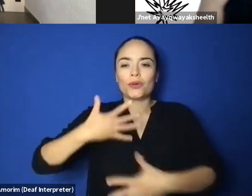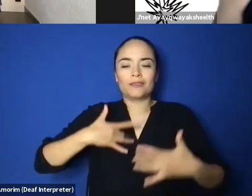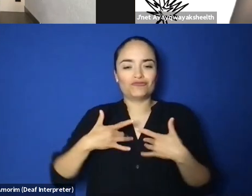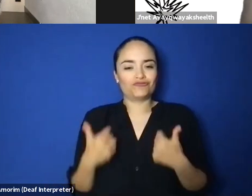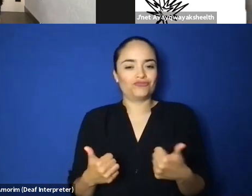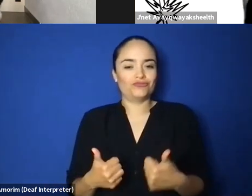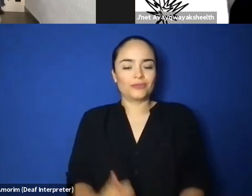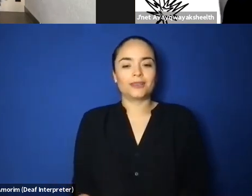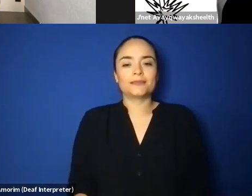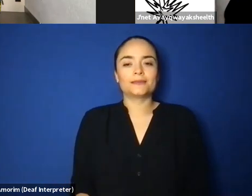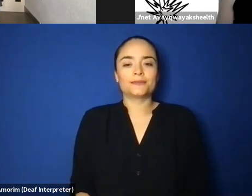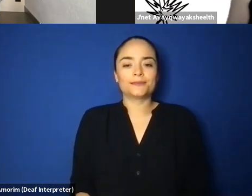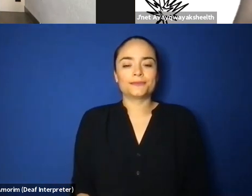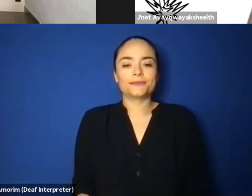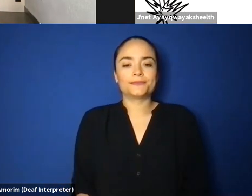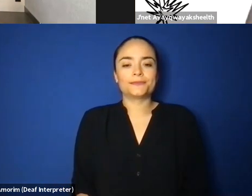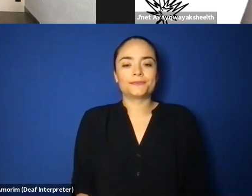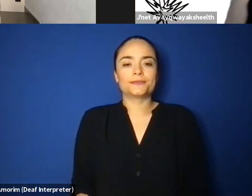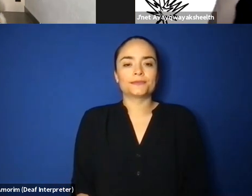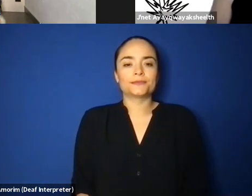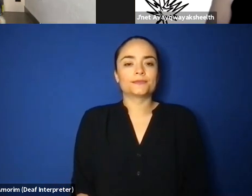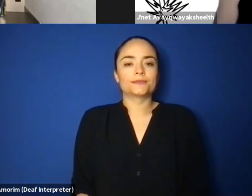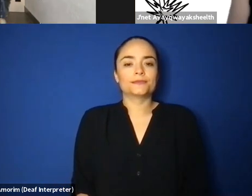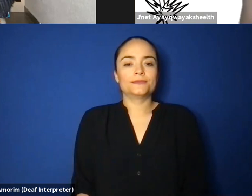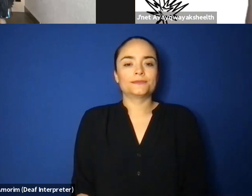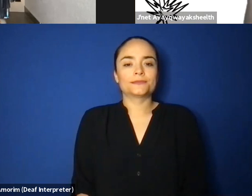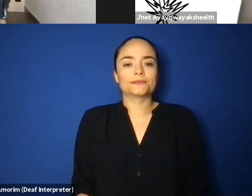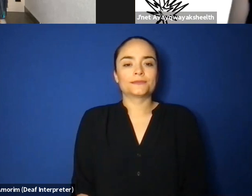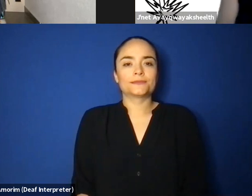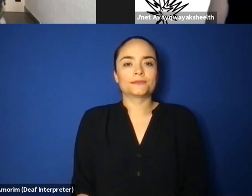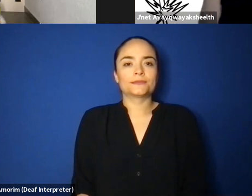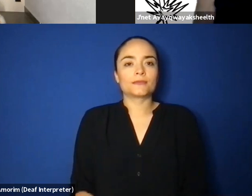So I think that's really good. That's what we call the intertribal step. So maybe we can turn the